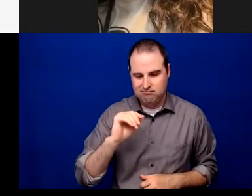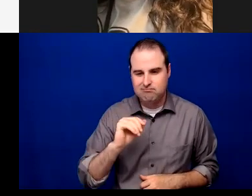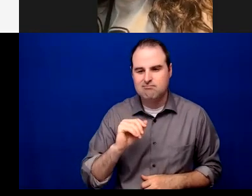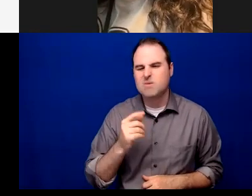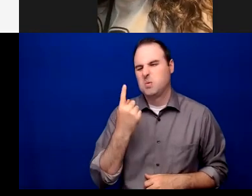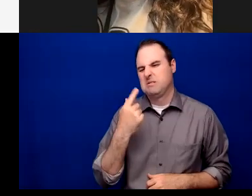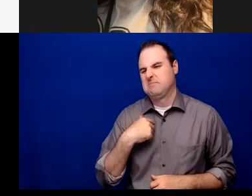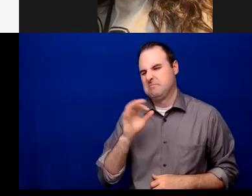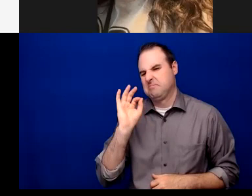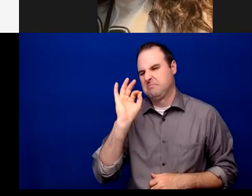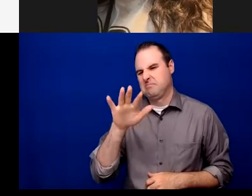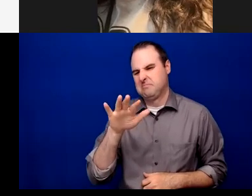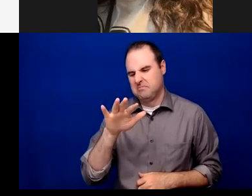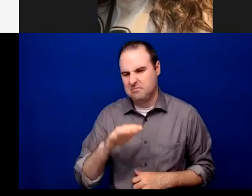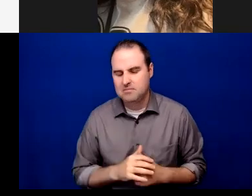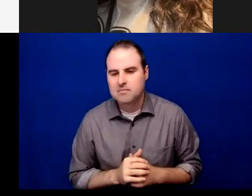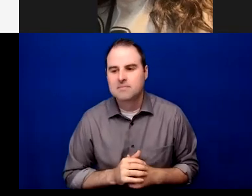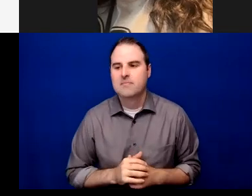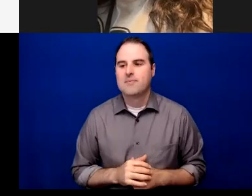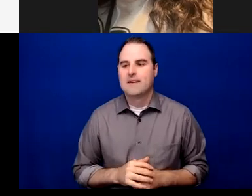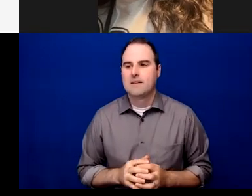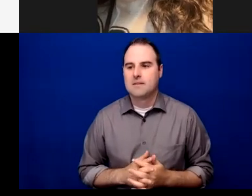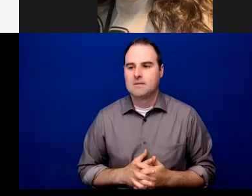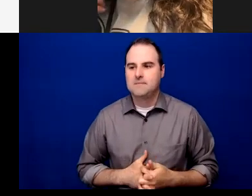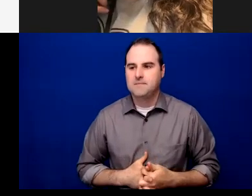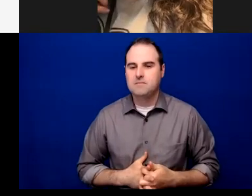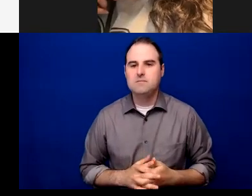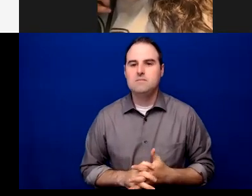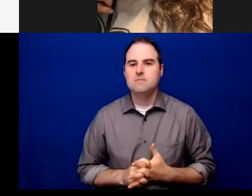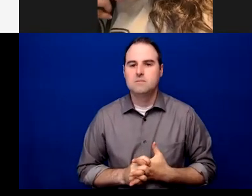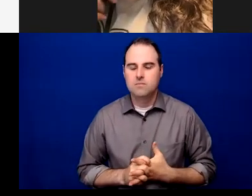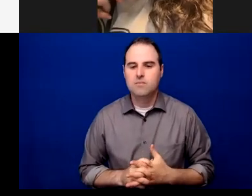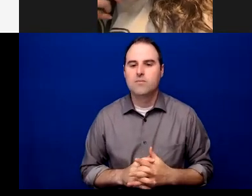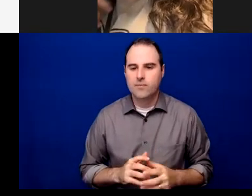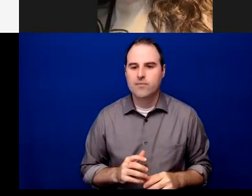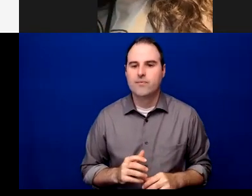is, you know, in in our group, there's definitely strong support for